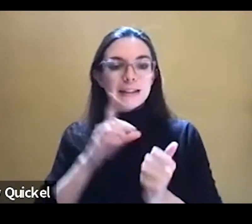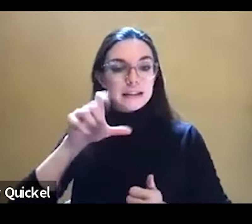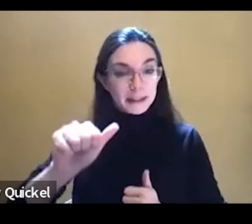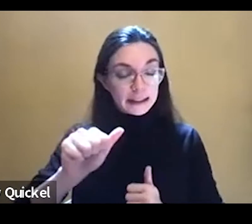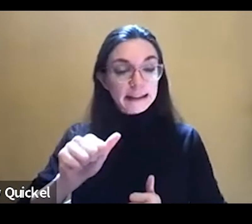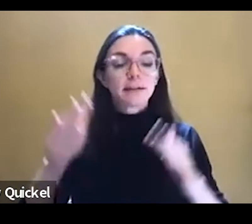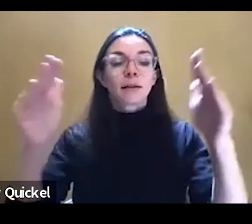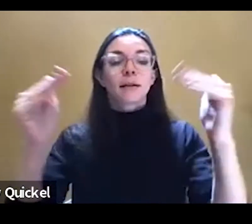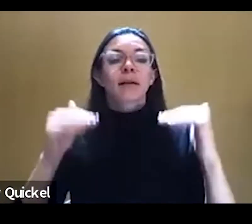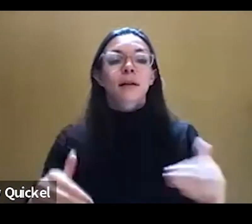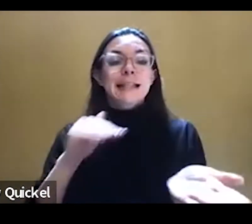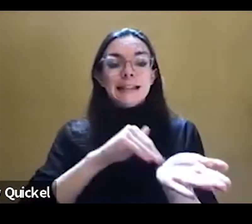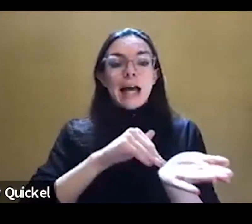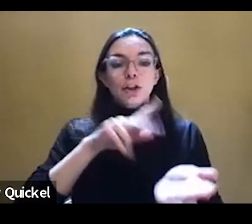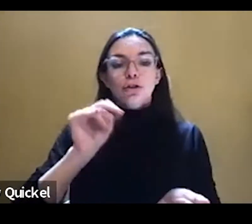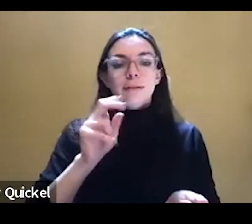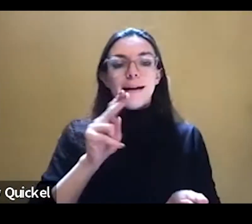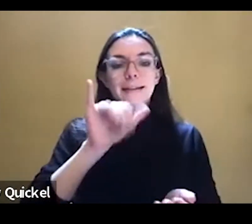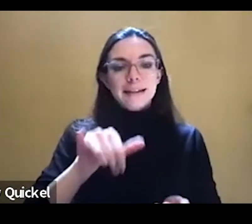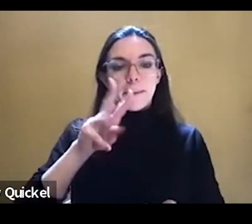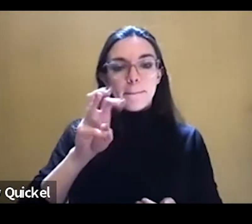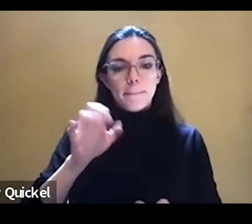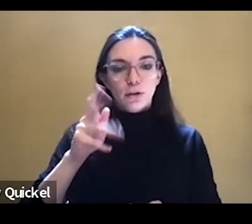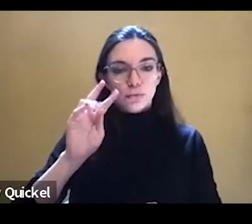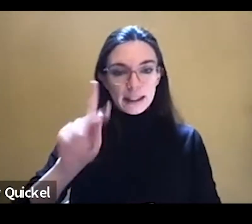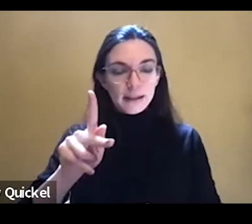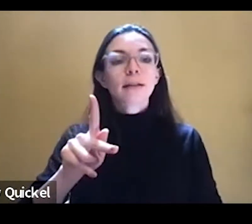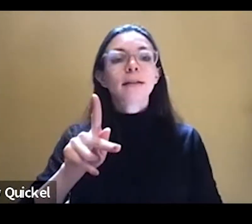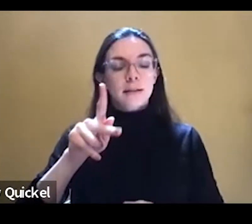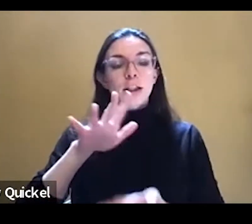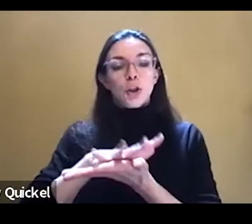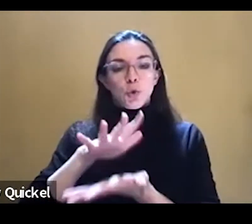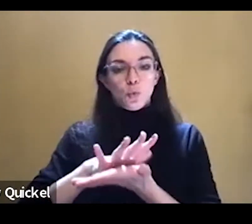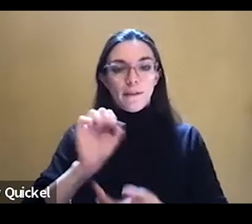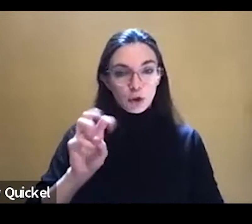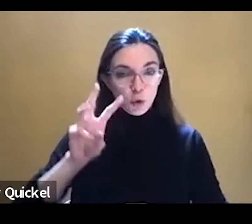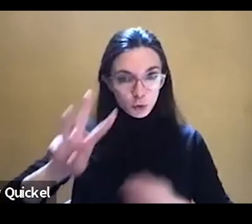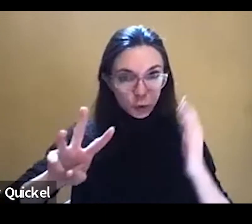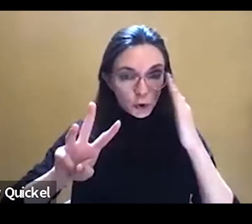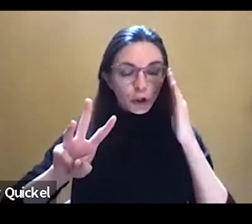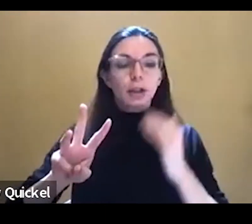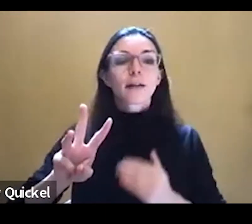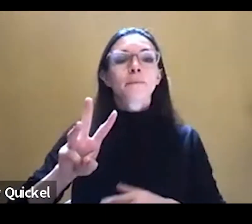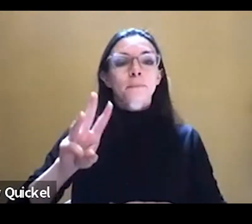communication needs. And Dr. Nancy Mudrick is a professor at the school of social work, the College of